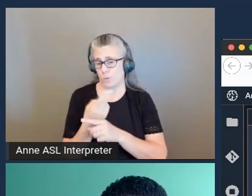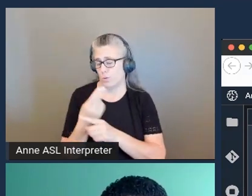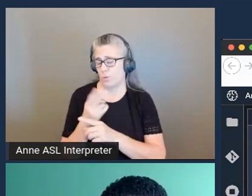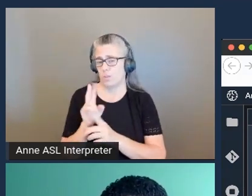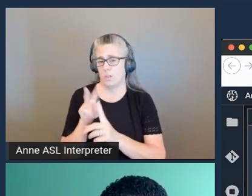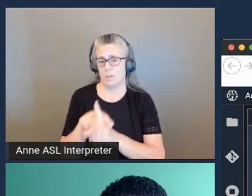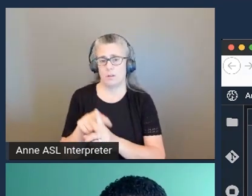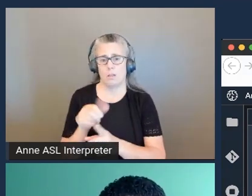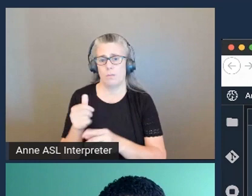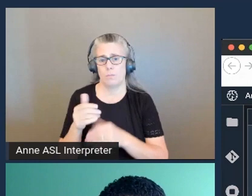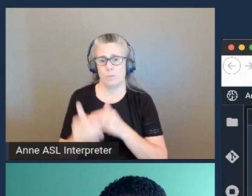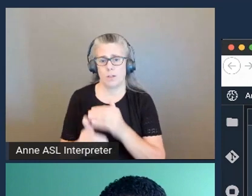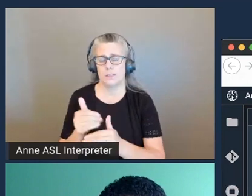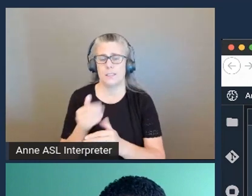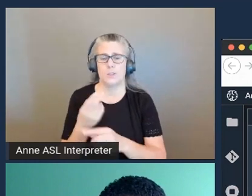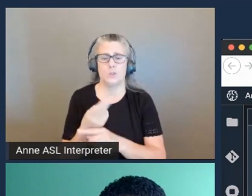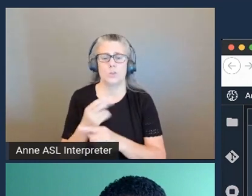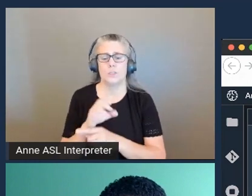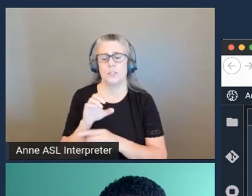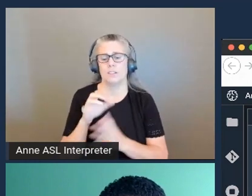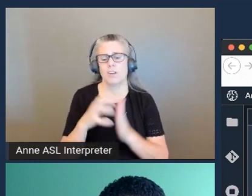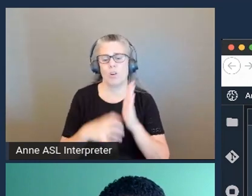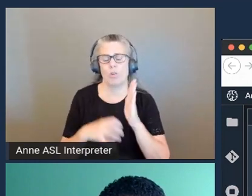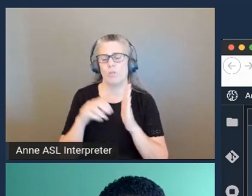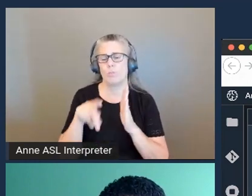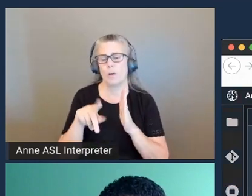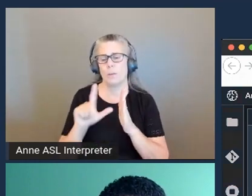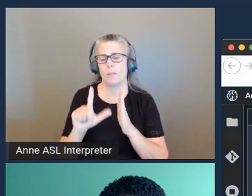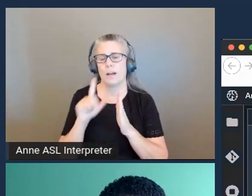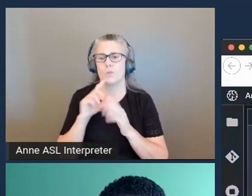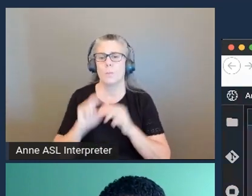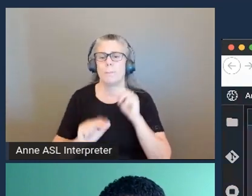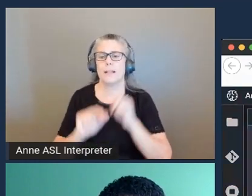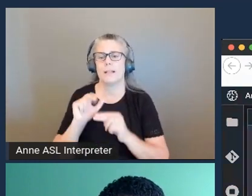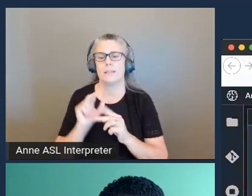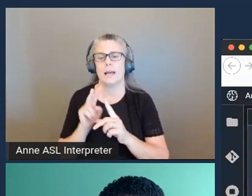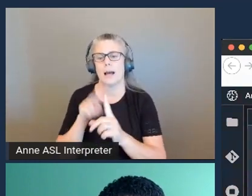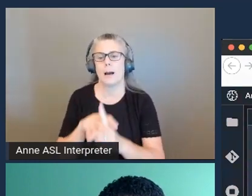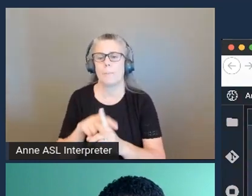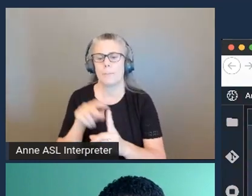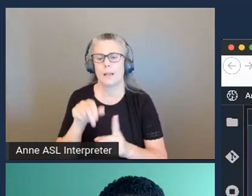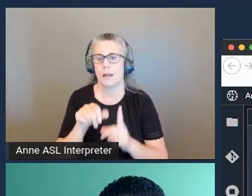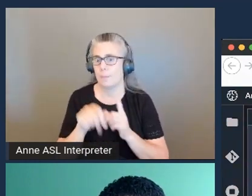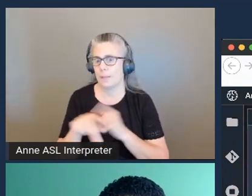to build an application, do some other steps, and a part of that process, you wanted to go